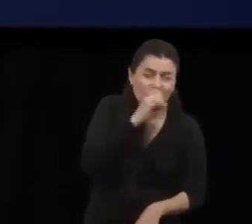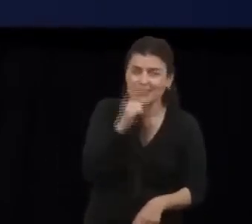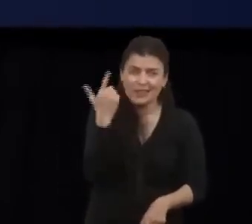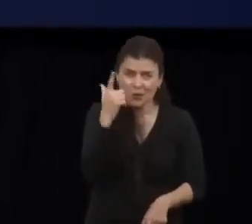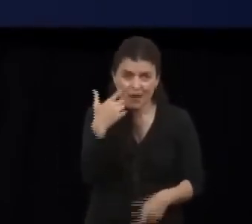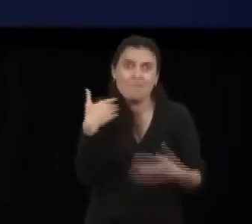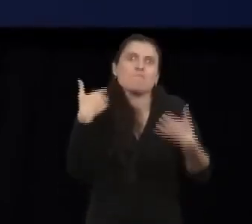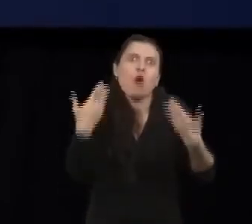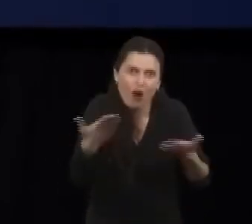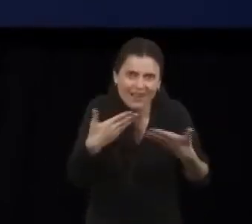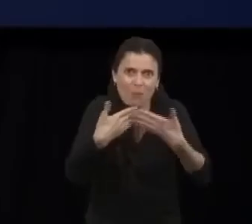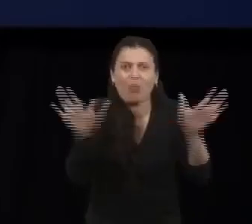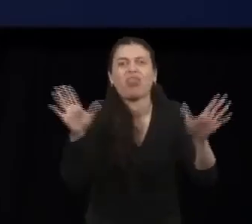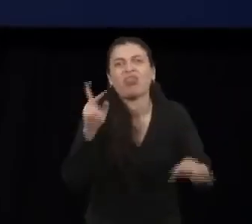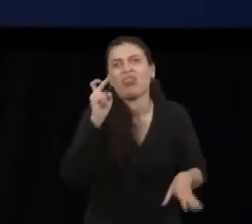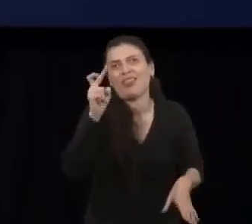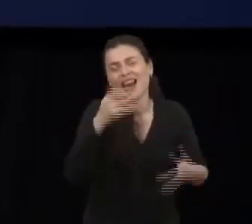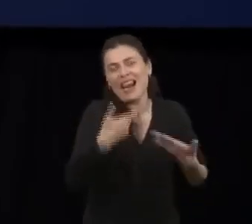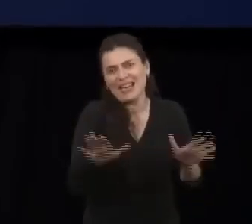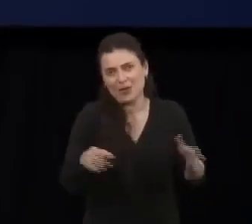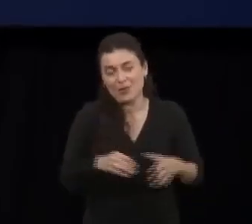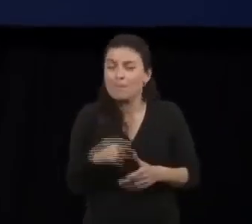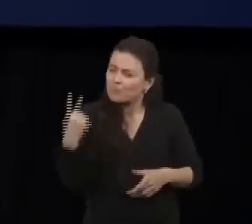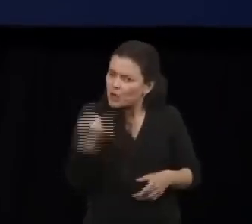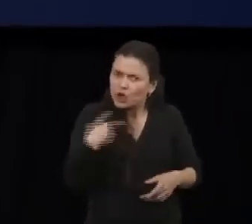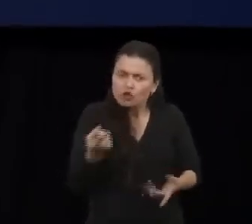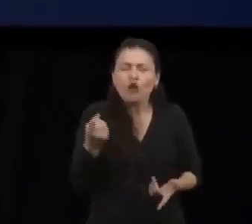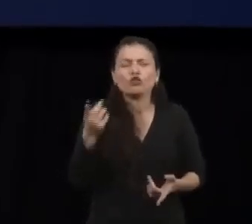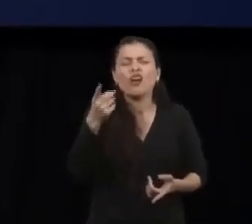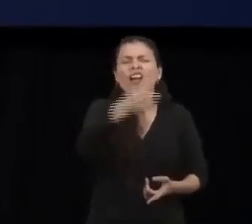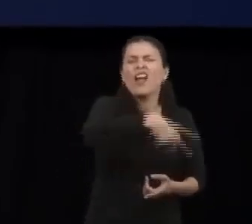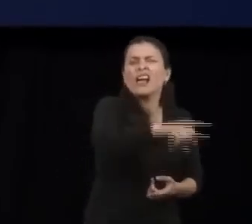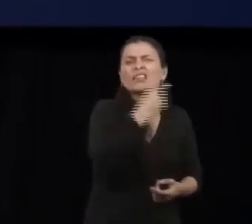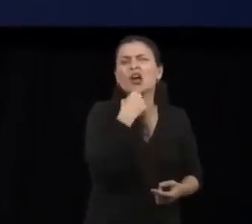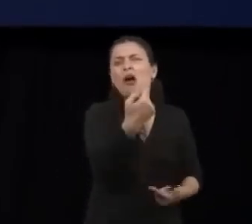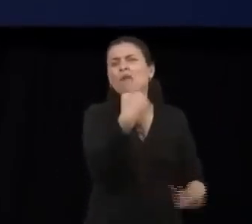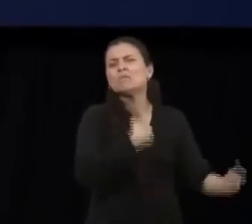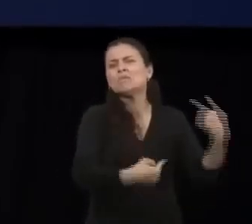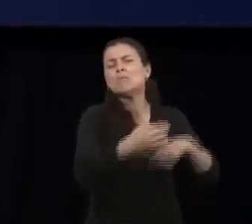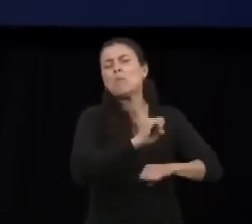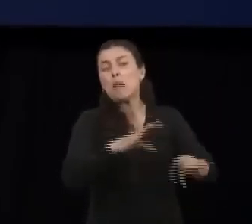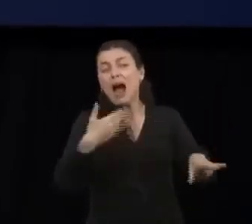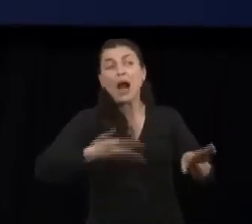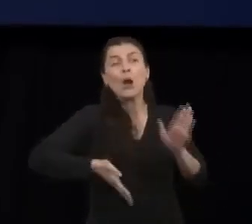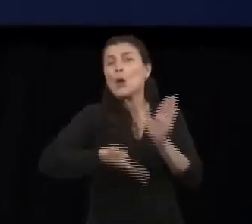despite all the forecasts, we open the sepulcher in an electoral year.